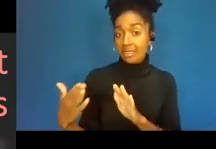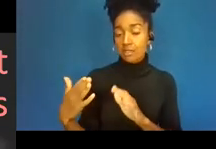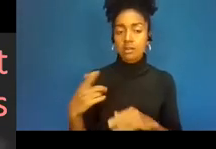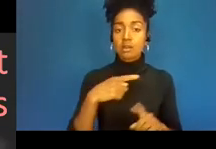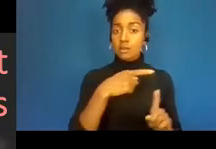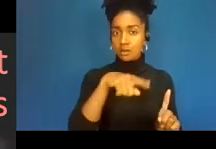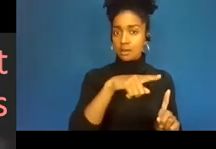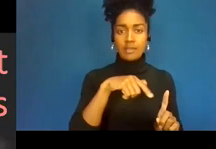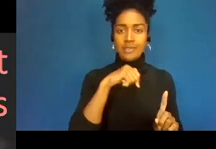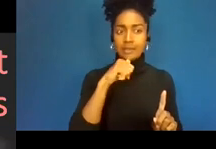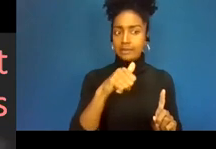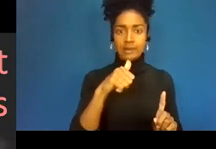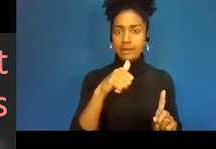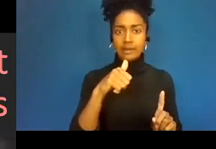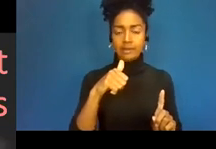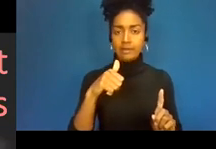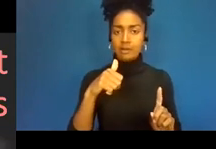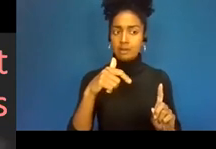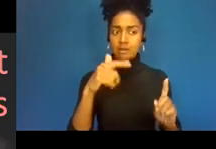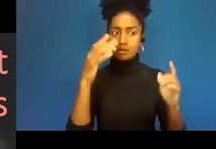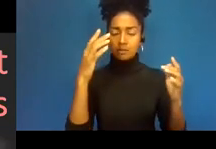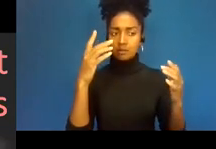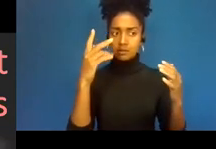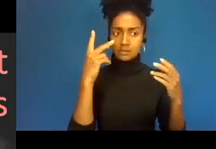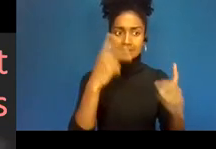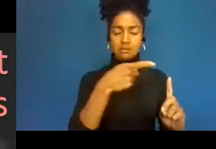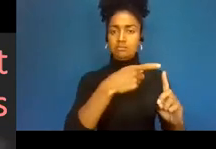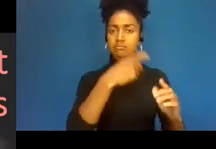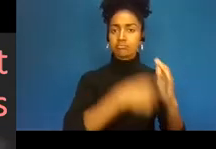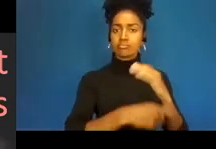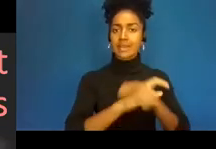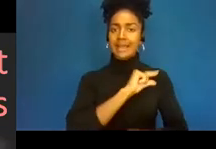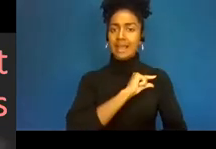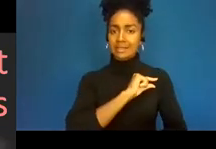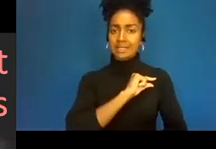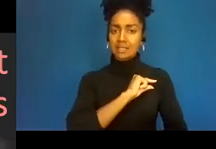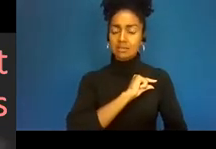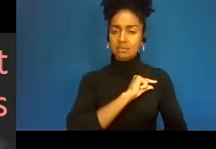they were not found to be culpable for her murder. But she was murdered in her own home.